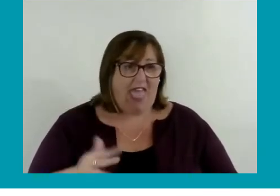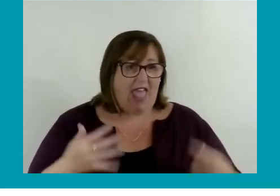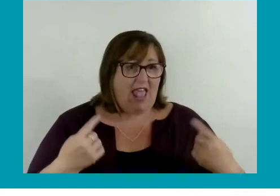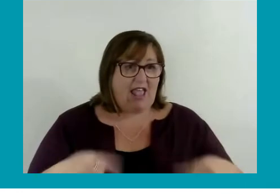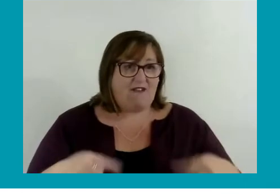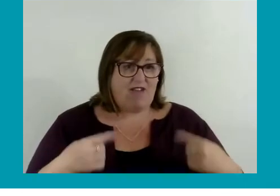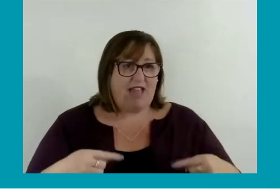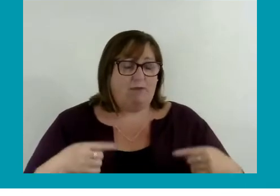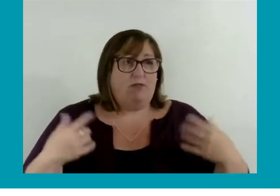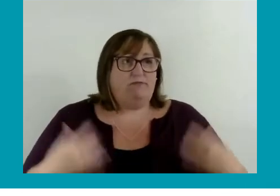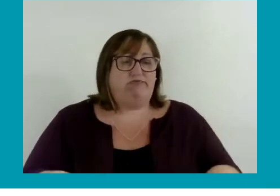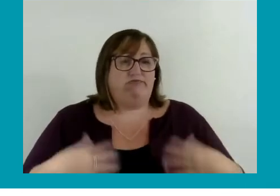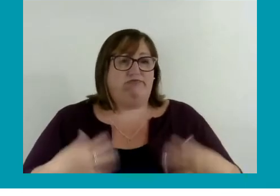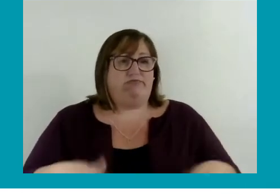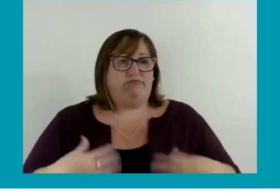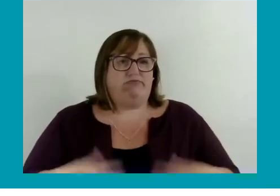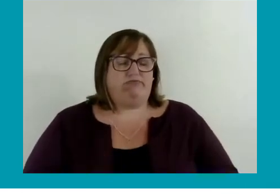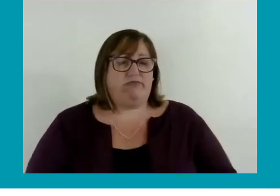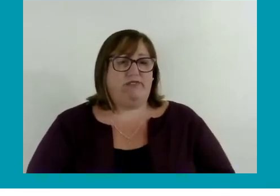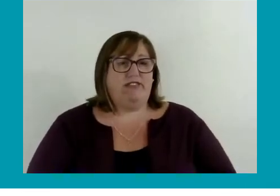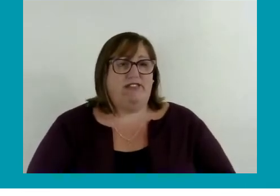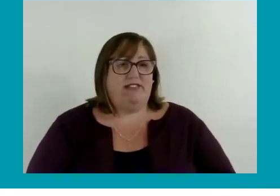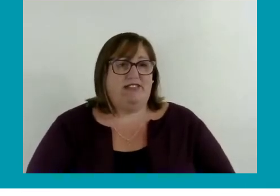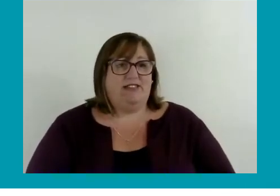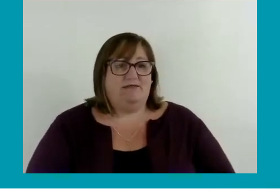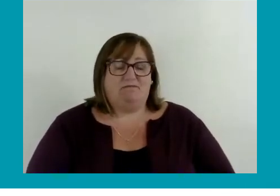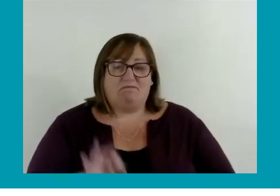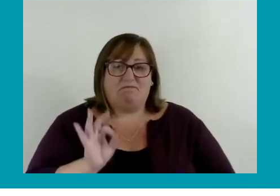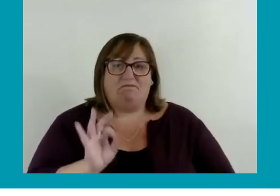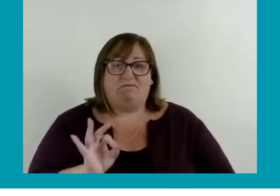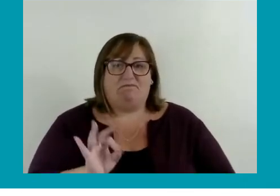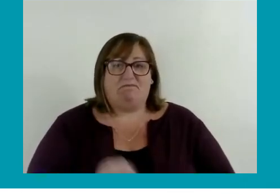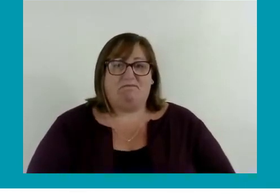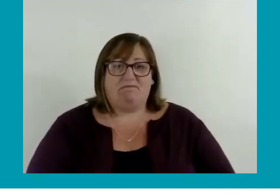we didn't we weren't playing catch up everything was already ready to go